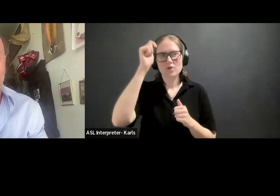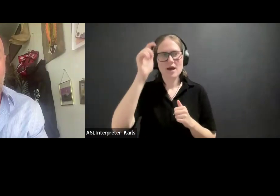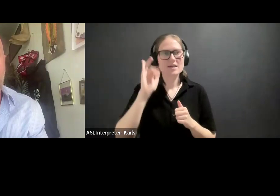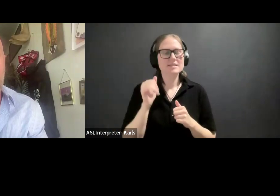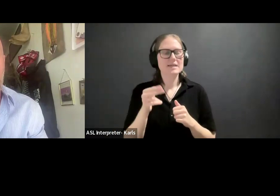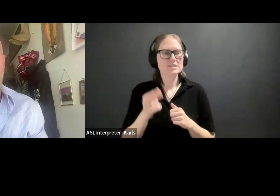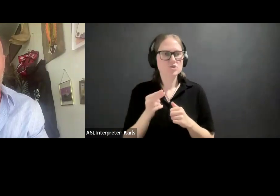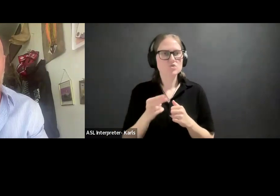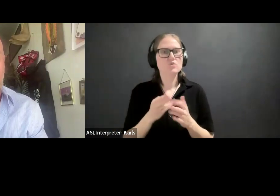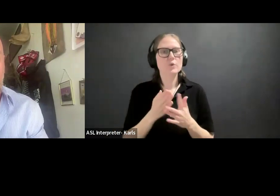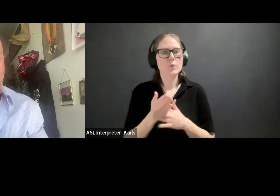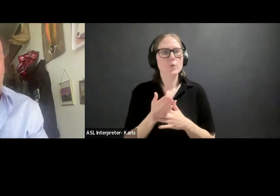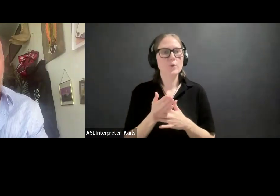the figure of…